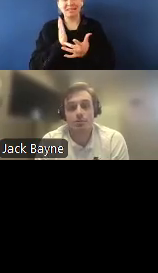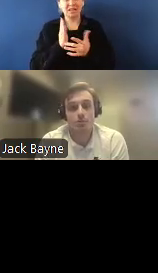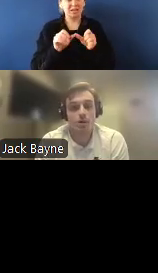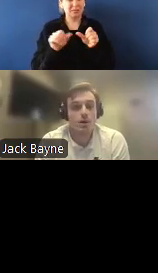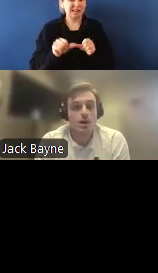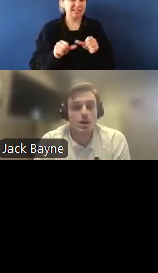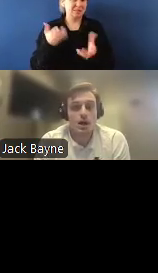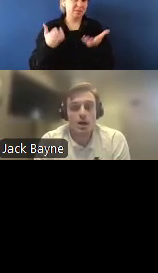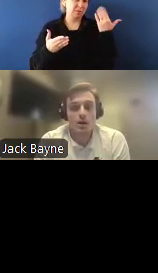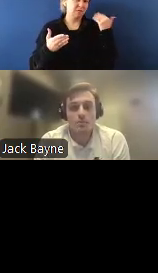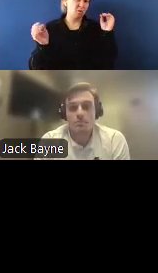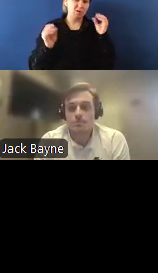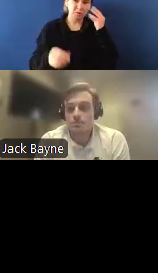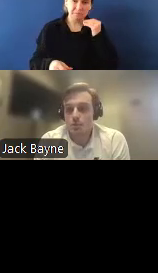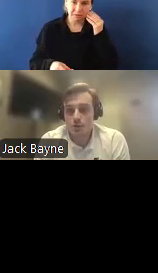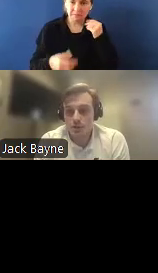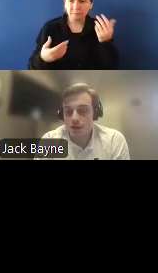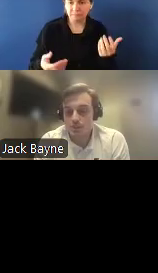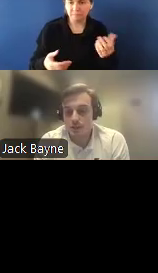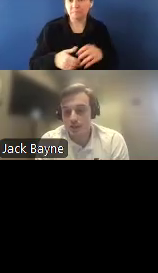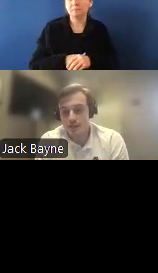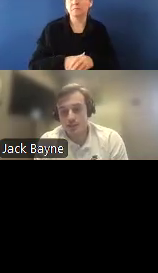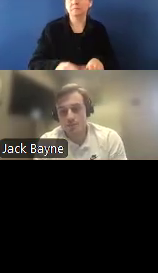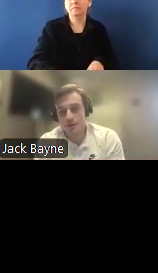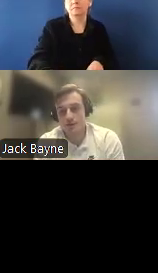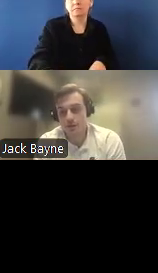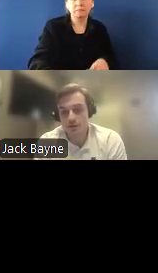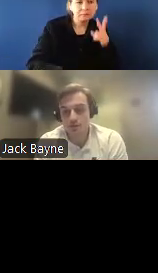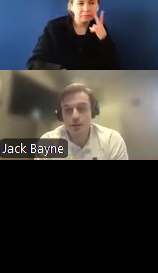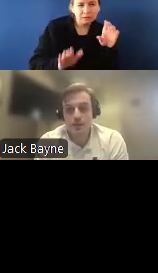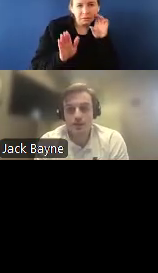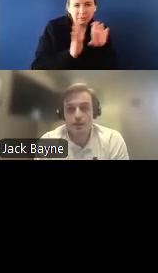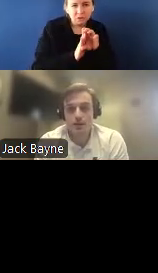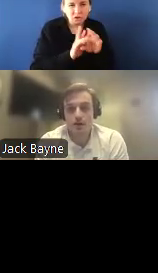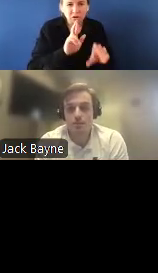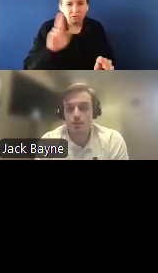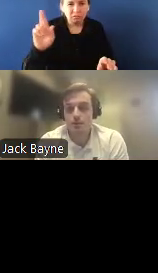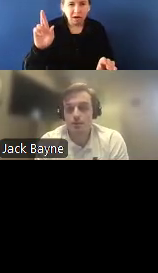before. Within this lab, you can kind of see in the pictures here on the right, we have